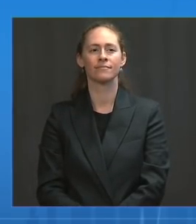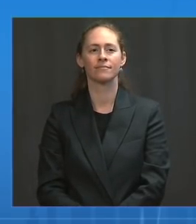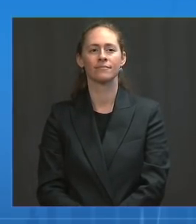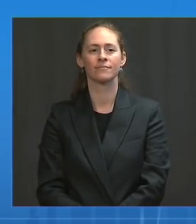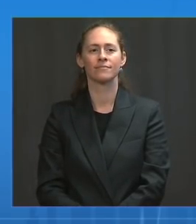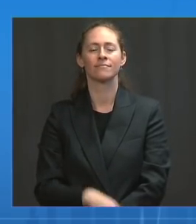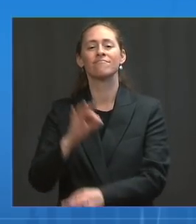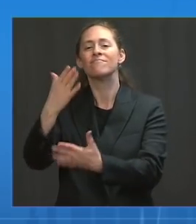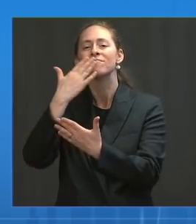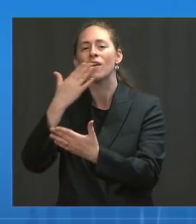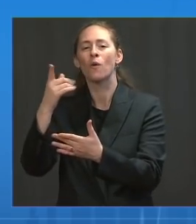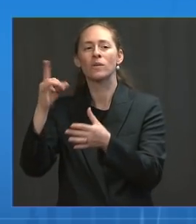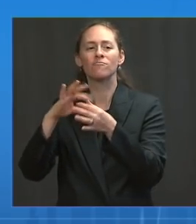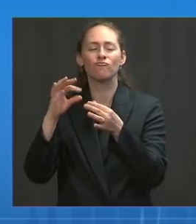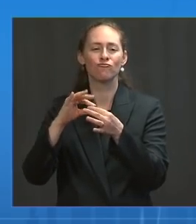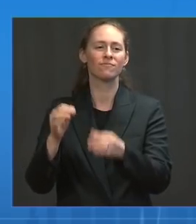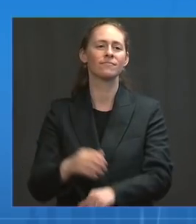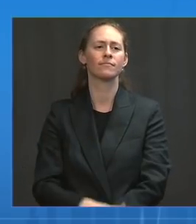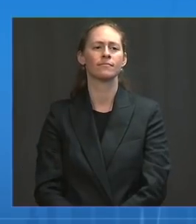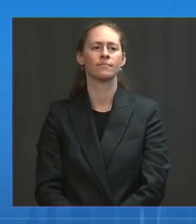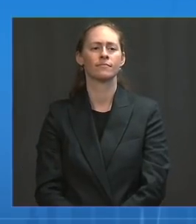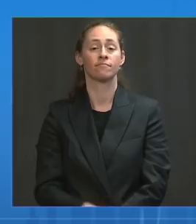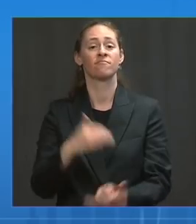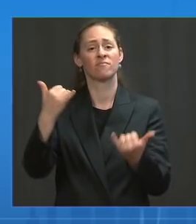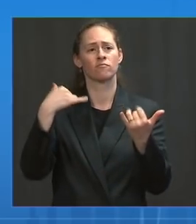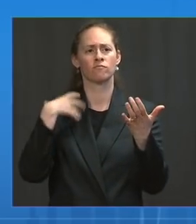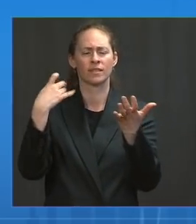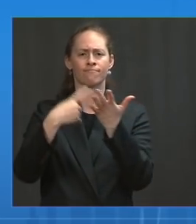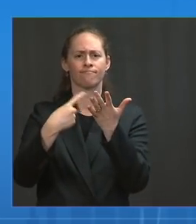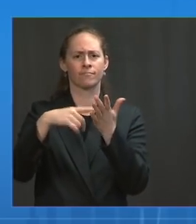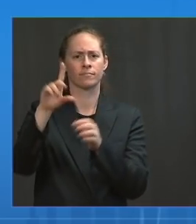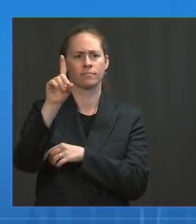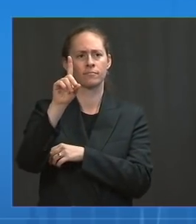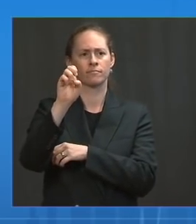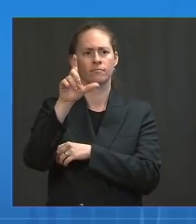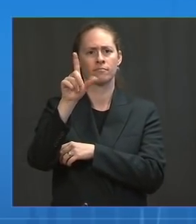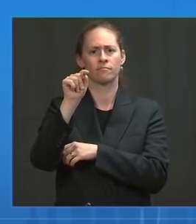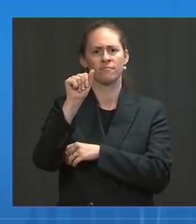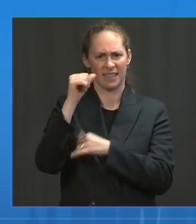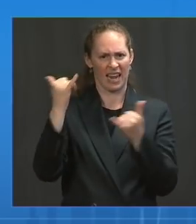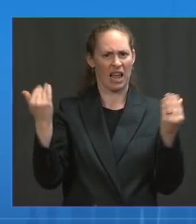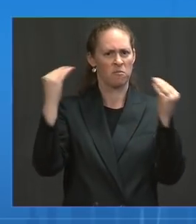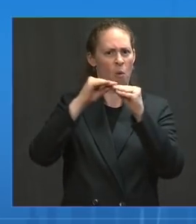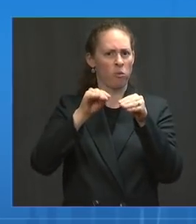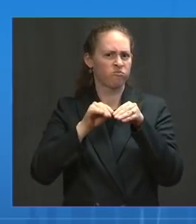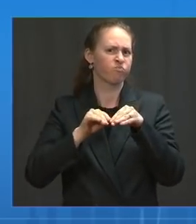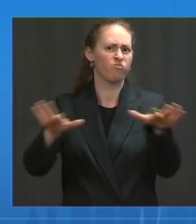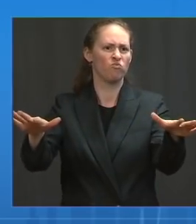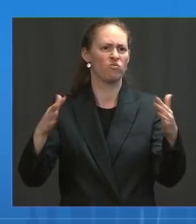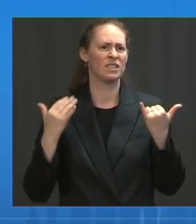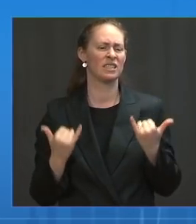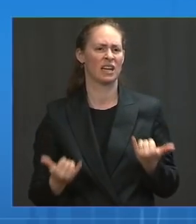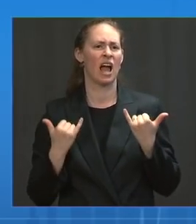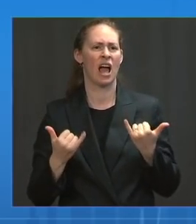the Delta variant is assuming more and more dominance in this country, particularly in those areas of low vaccination.